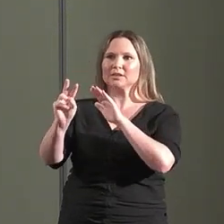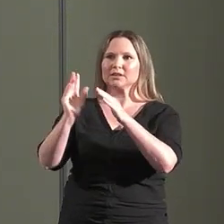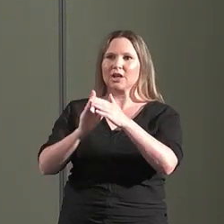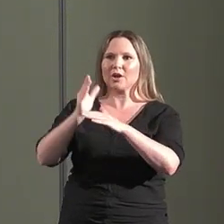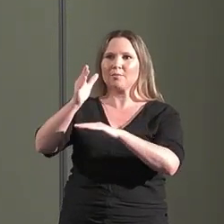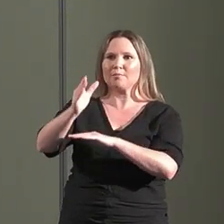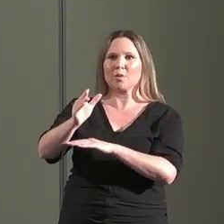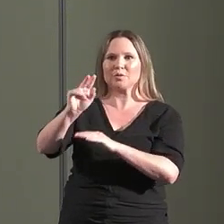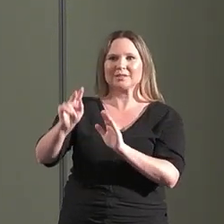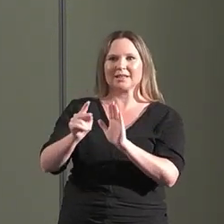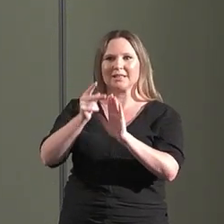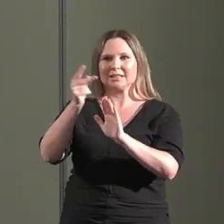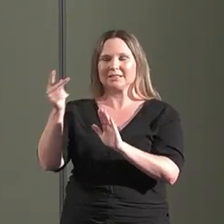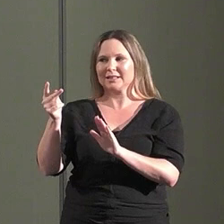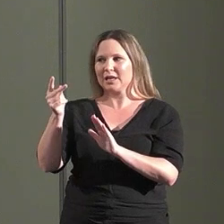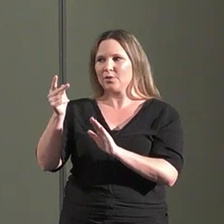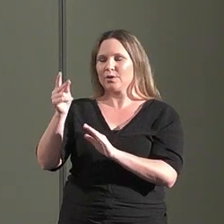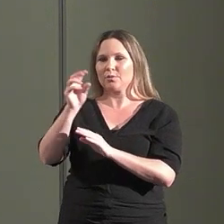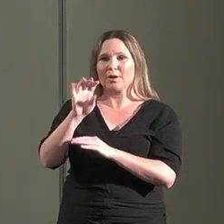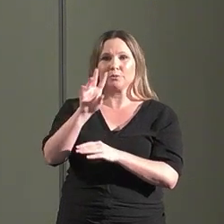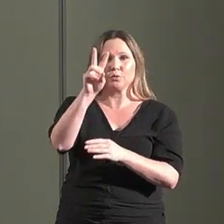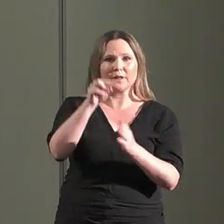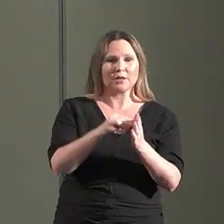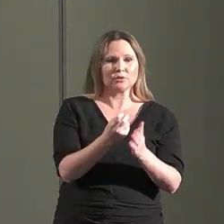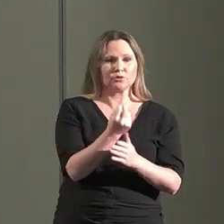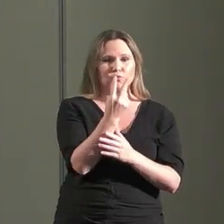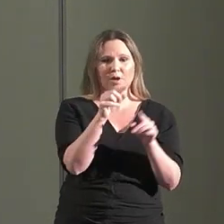web accessibility in 2012 and 2022.